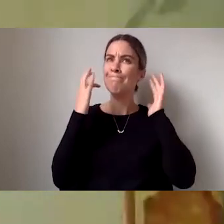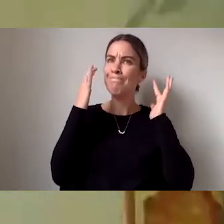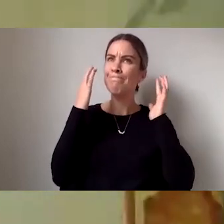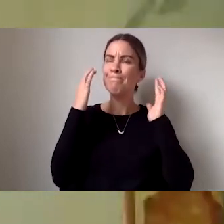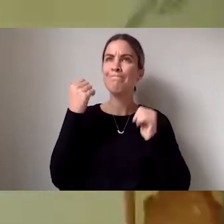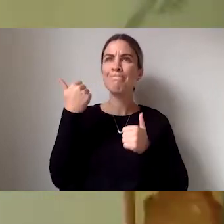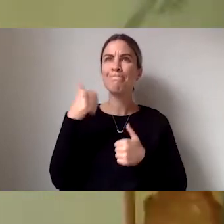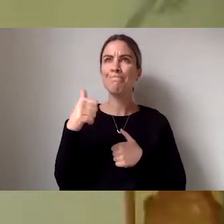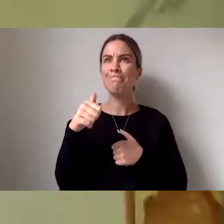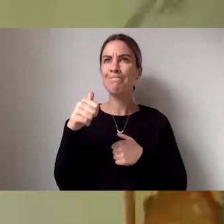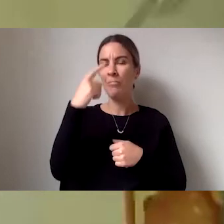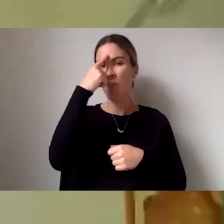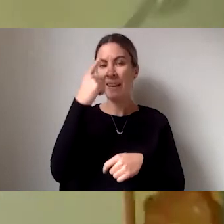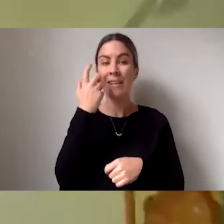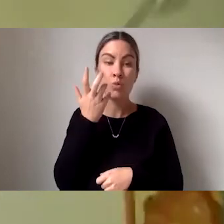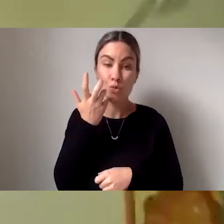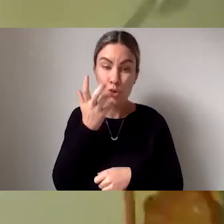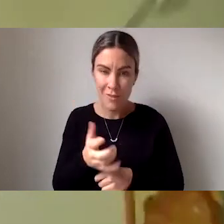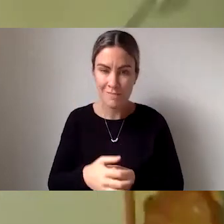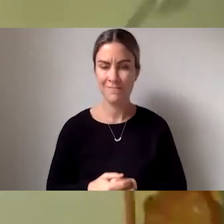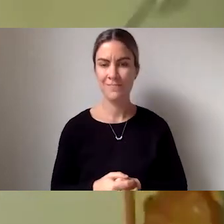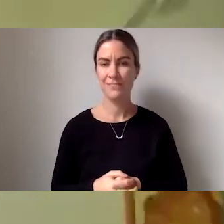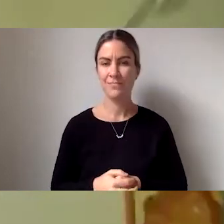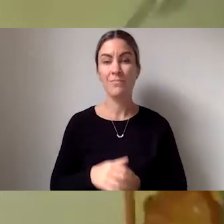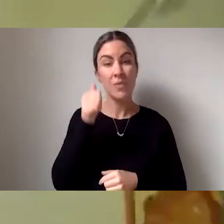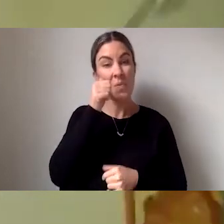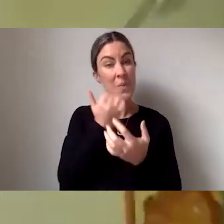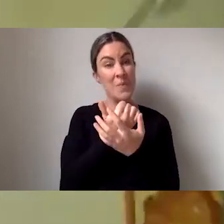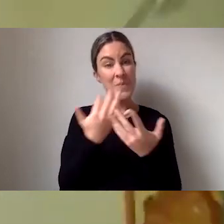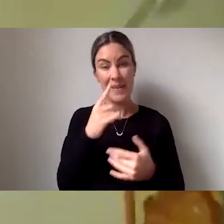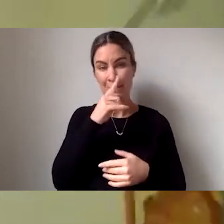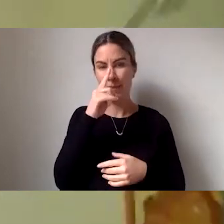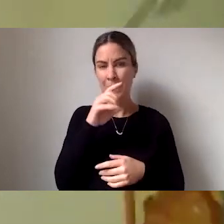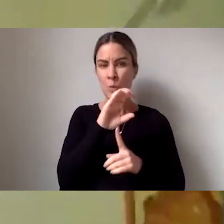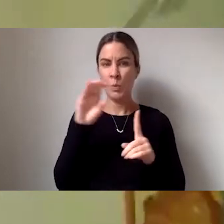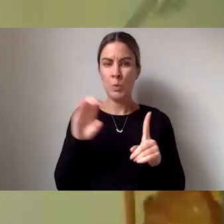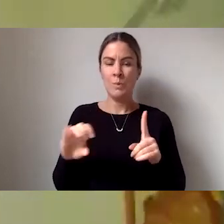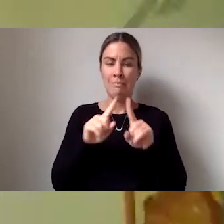I know many people have screeched screen capacity. But the recordings of each sessions are published on